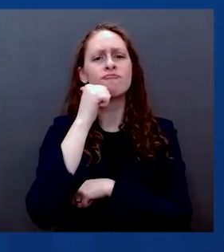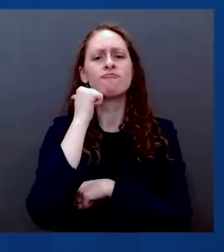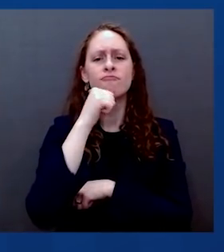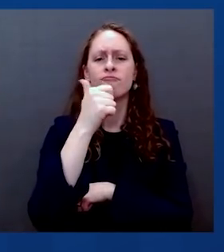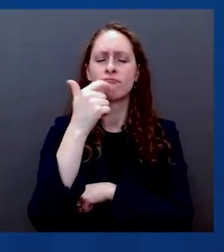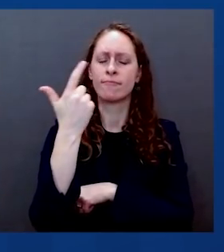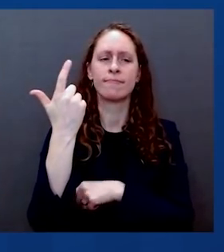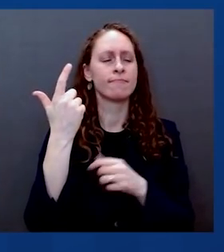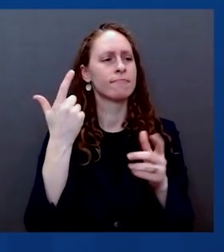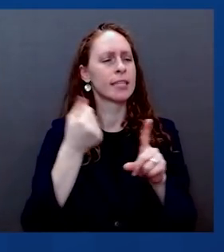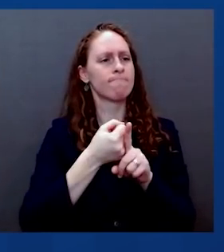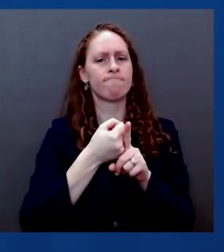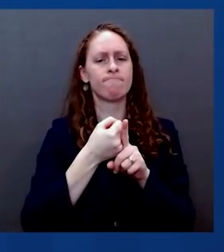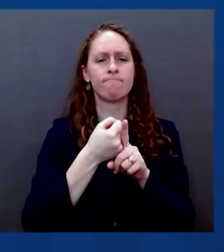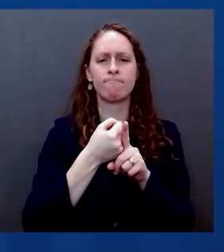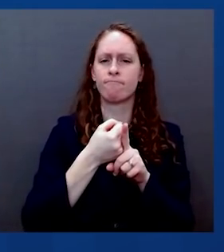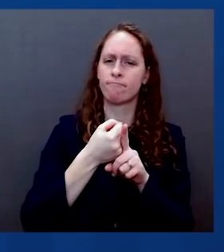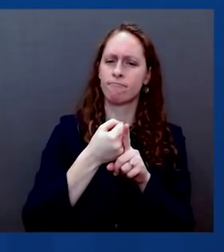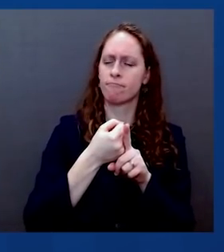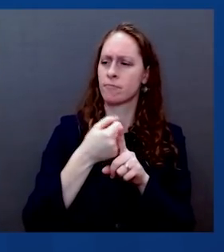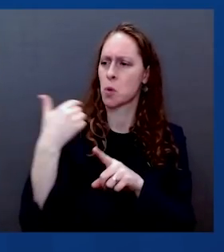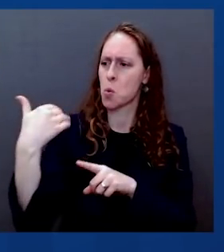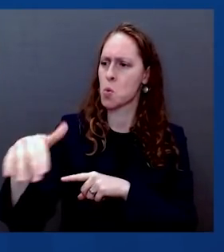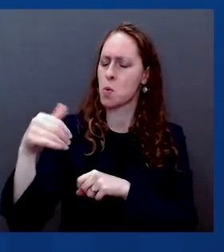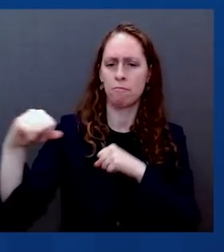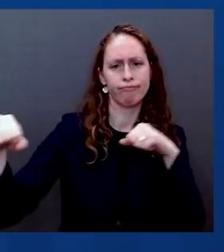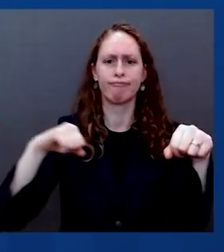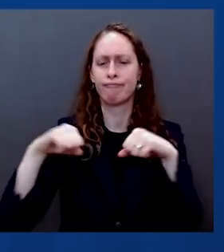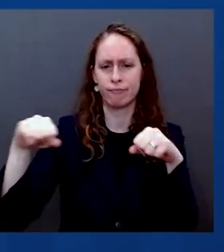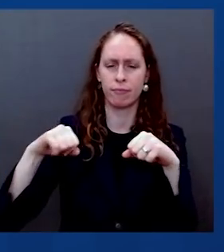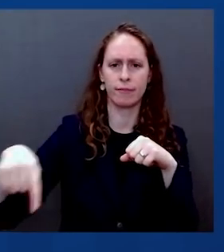from everything that followed. They stop time.